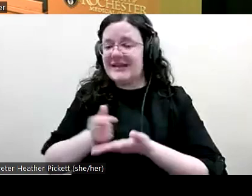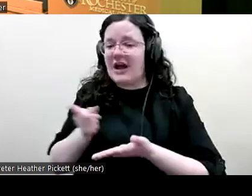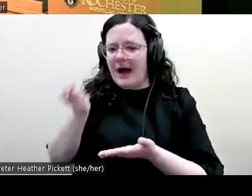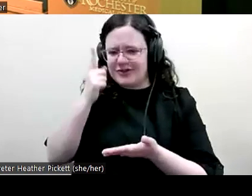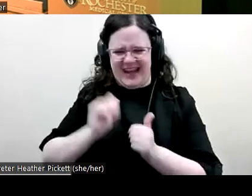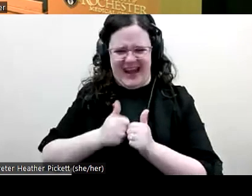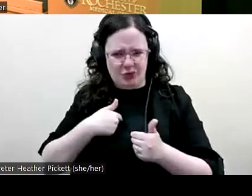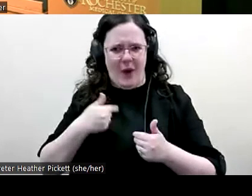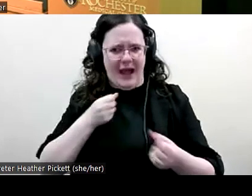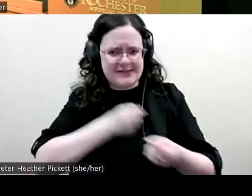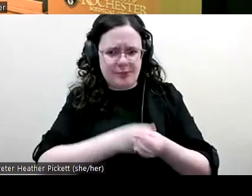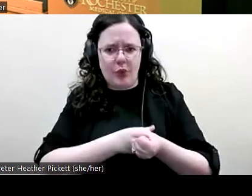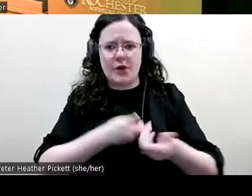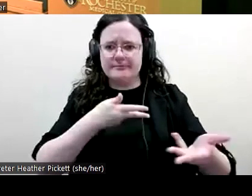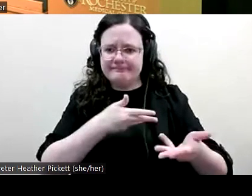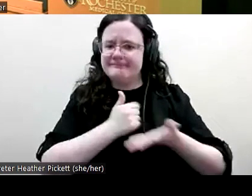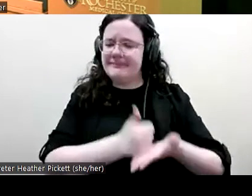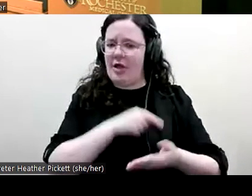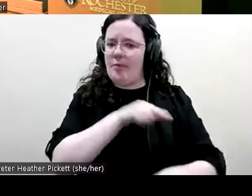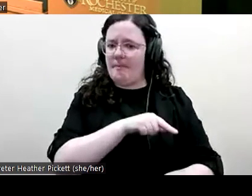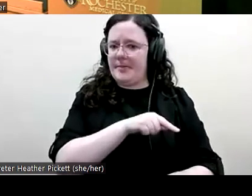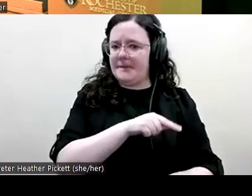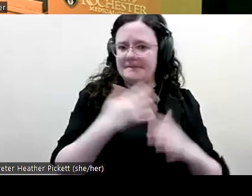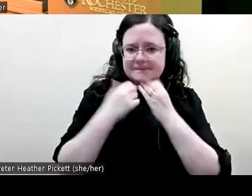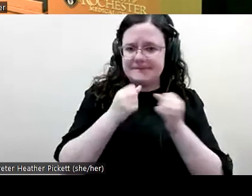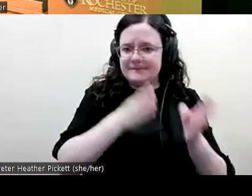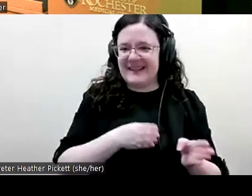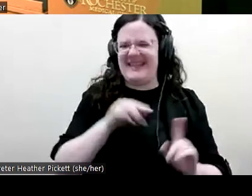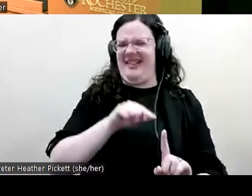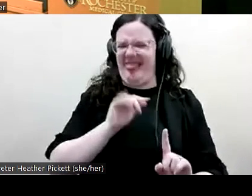and that's really the problem and maybe we need to develop a different kind of you know record